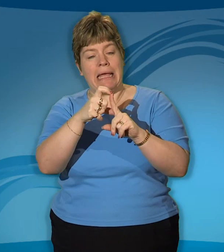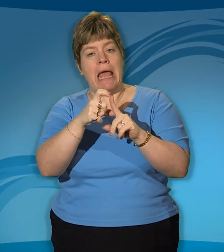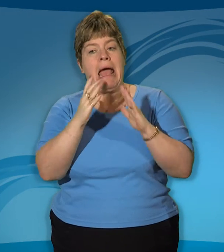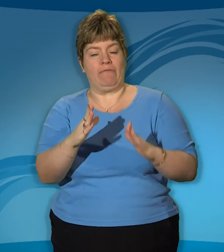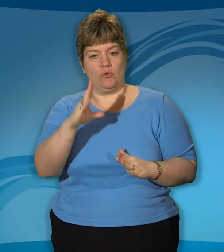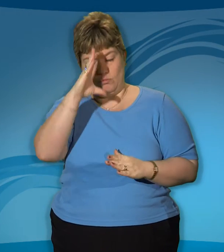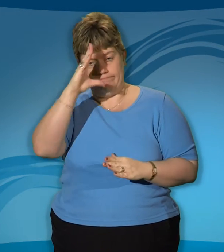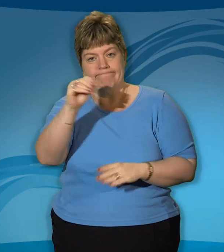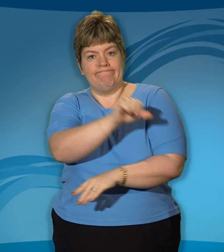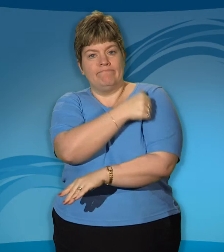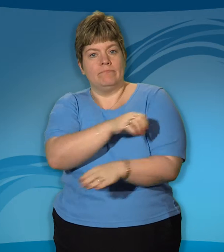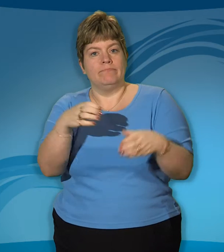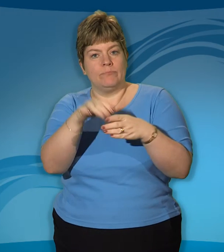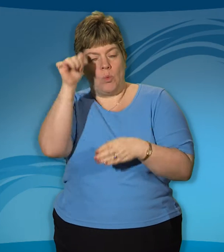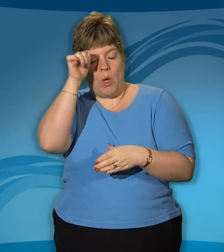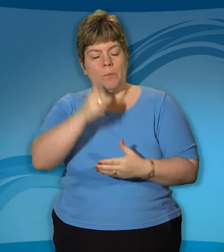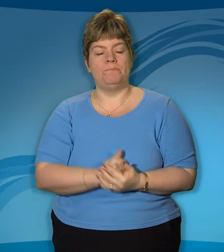for public health purposes?